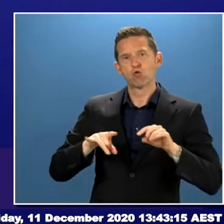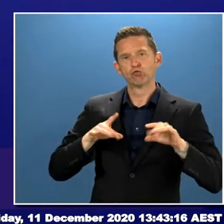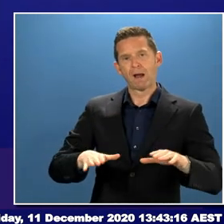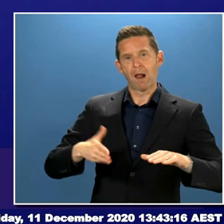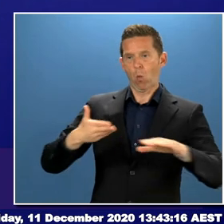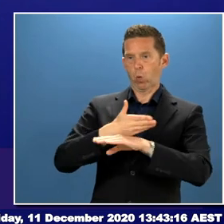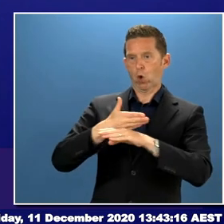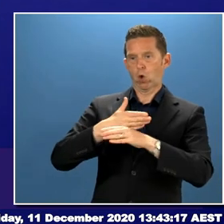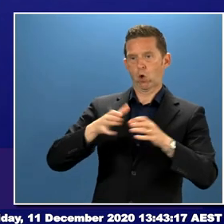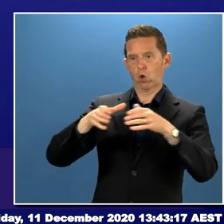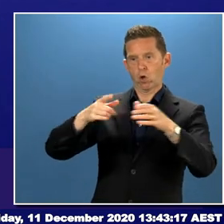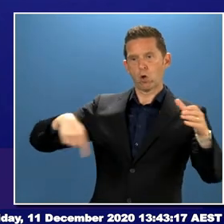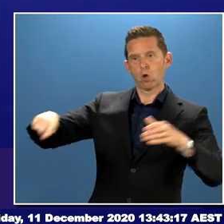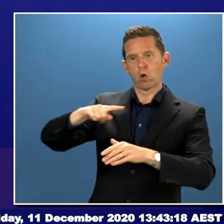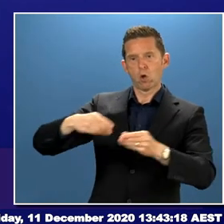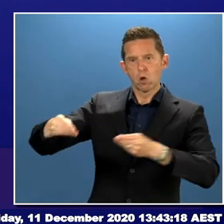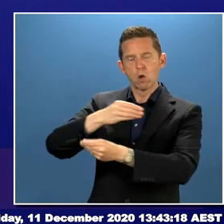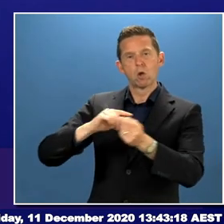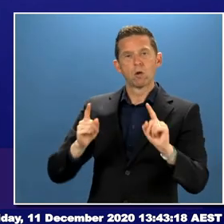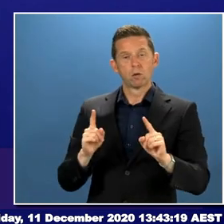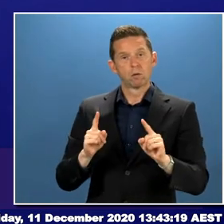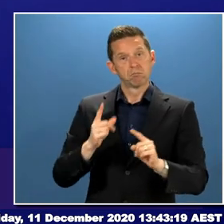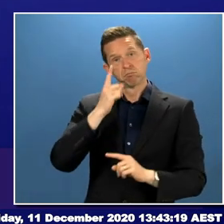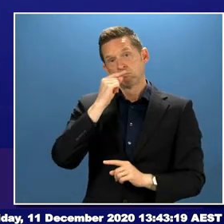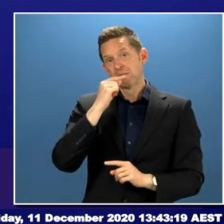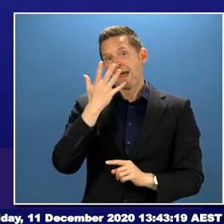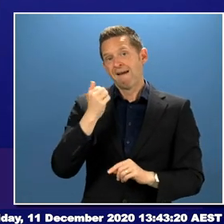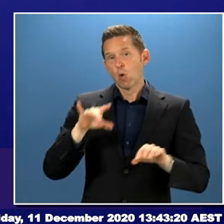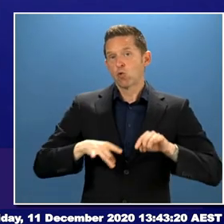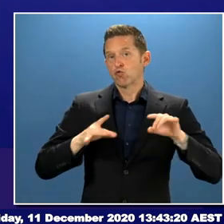This could be the occasion for a concerted national effort --- or, I